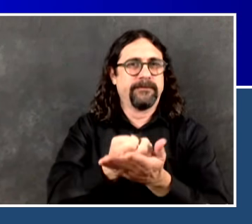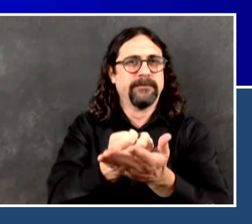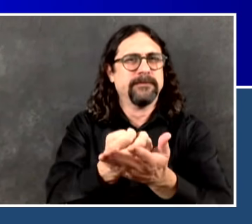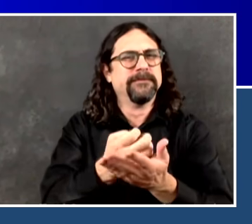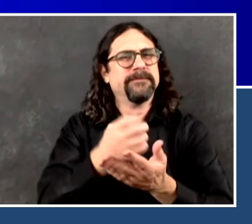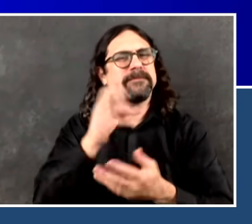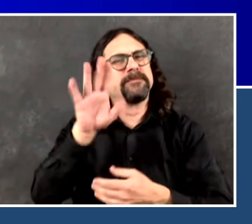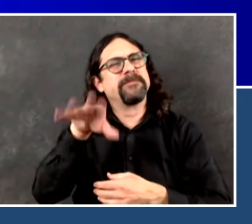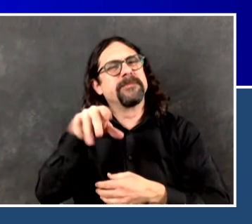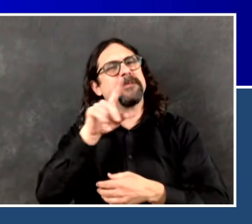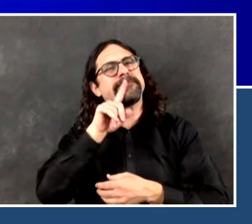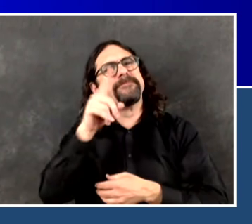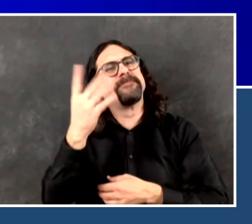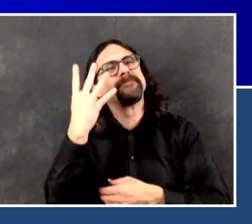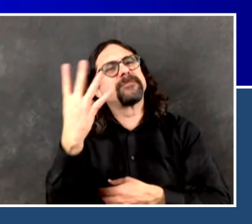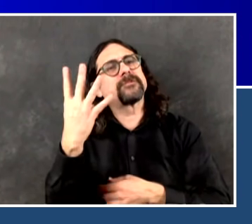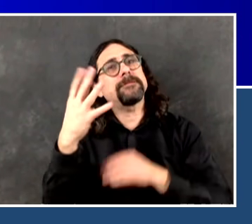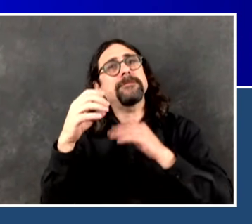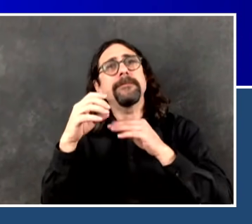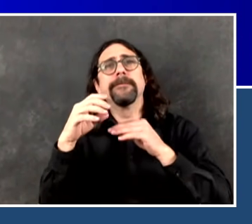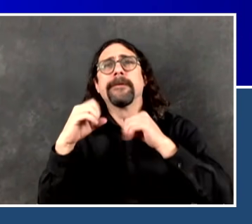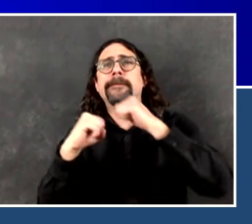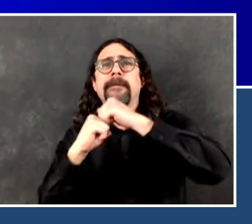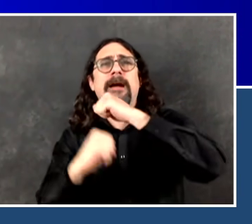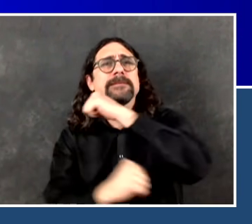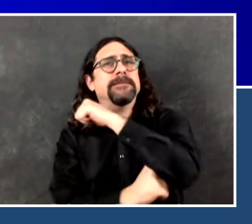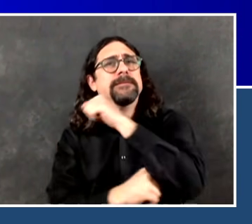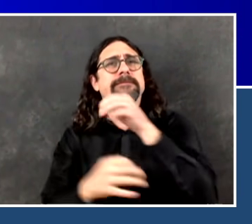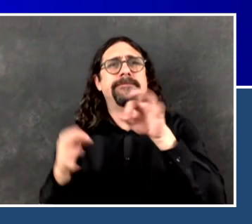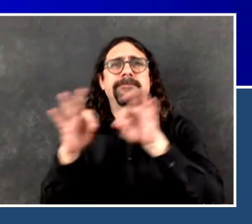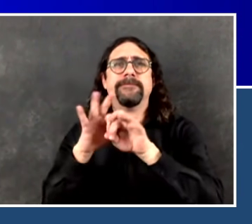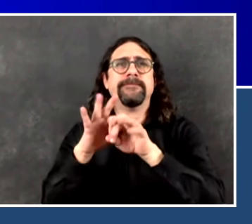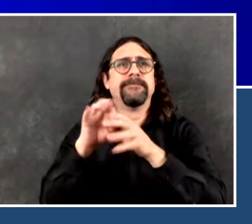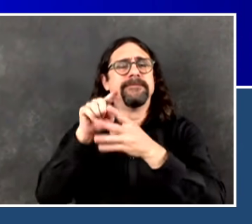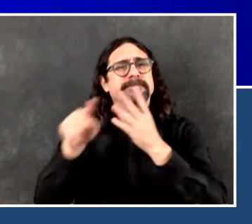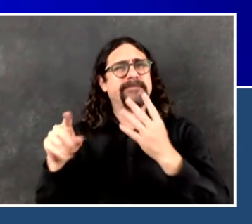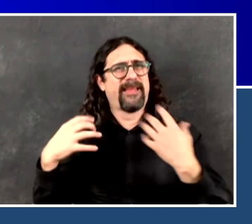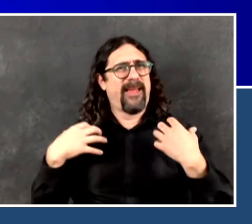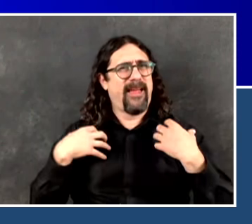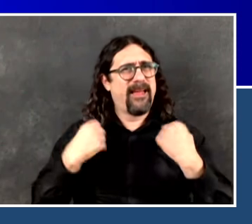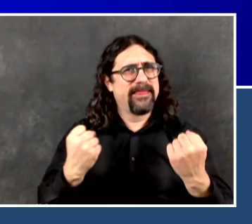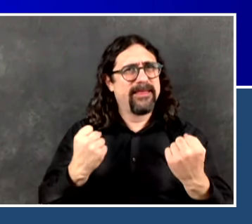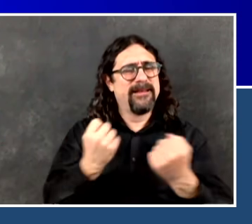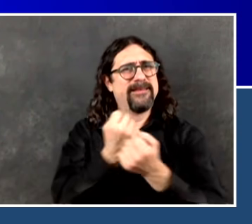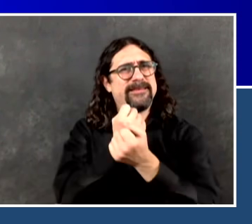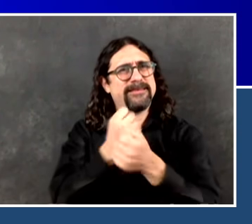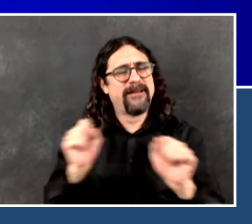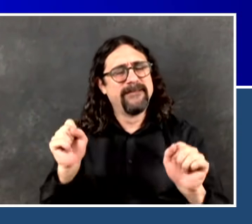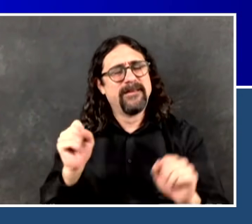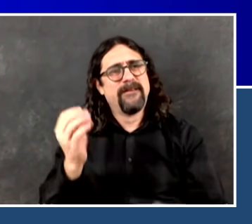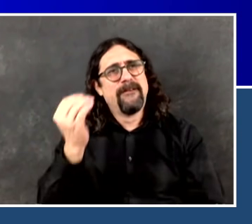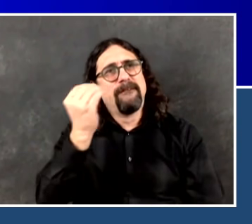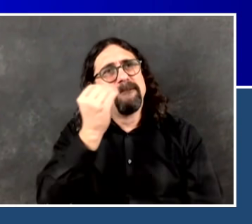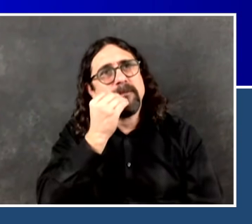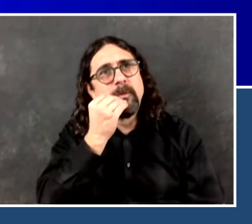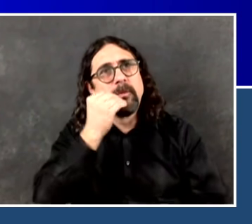THROUGHOUT THE GOVERNING OUR ACTIONS, BUDGET, EVERYTHING. MAKING SURE THAT PEOPLE ARE HEALHYT,S AFE,